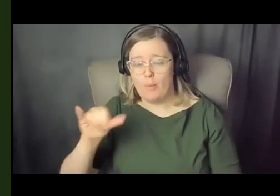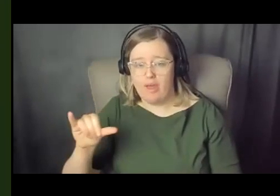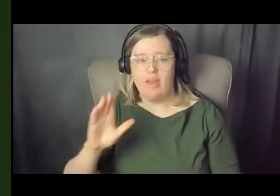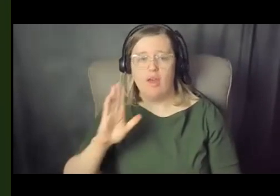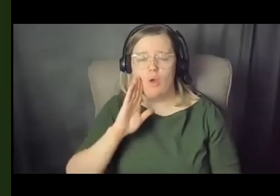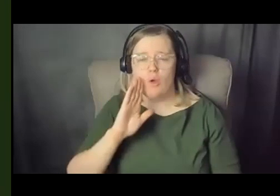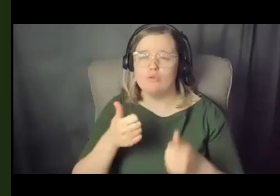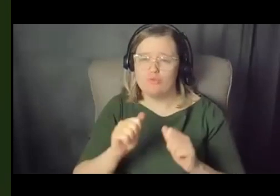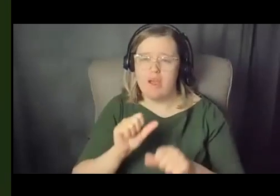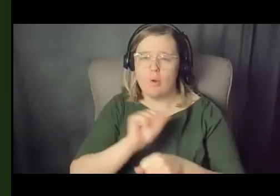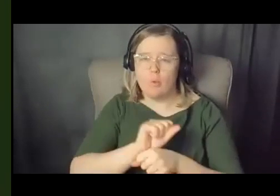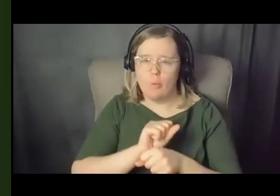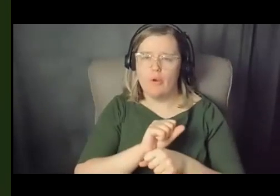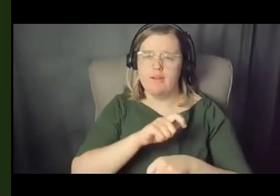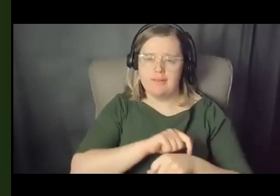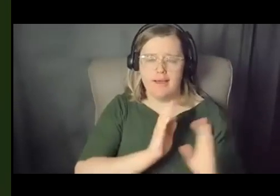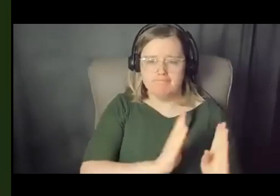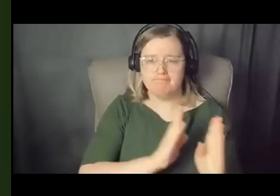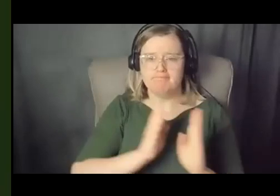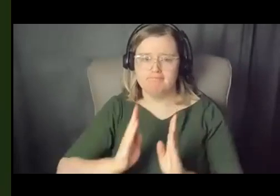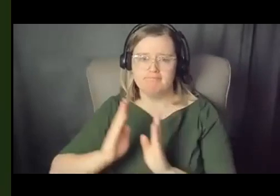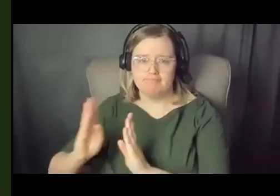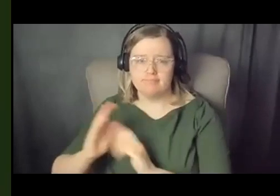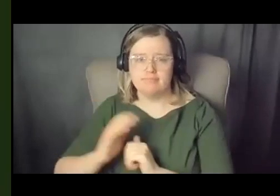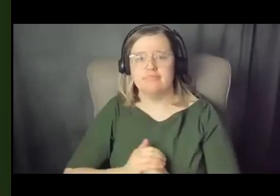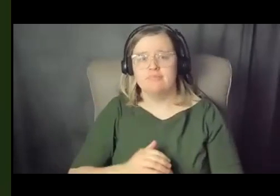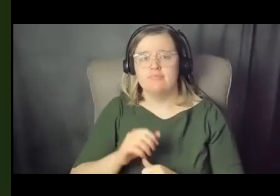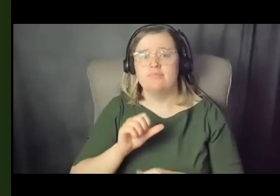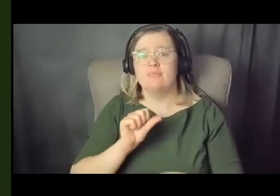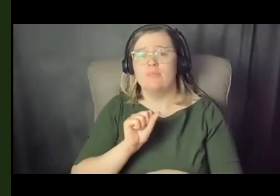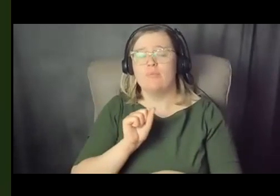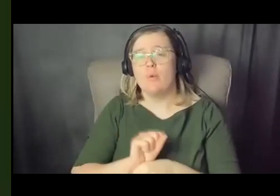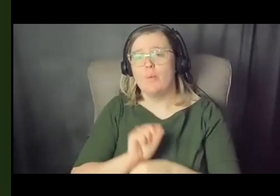We try to do work off hours or using extended hours to reduce the duration.